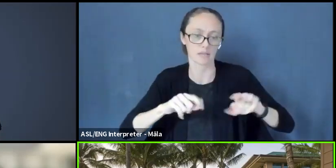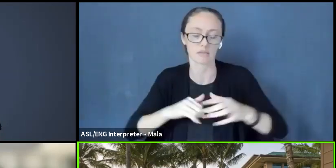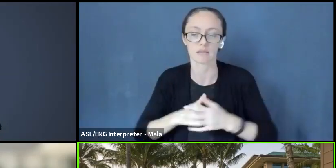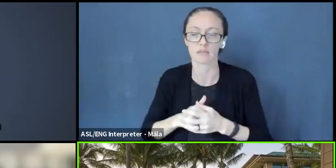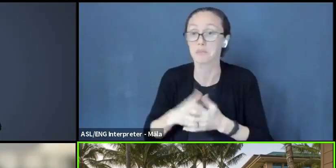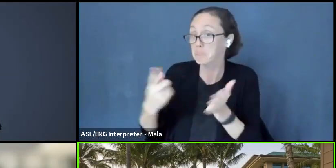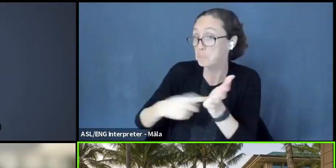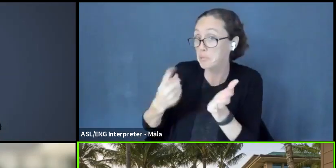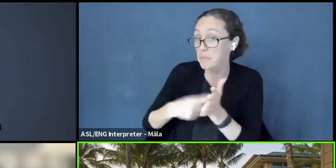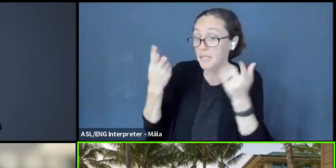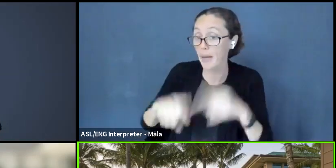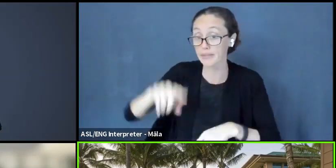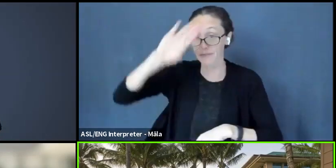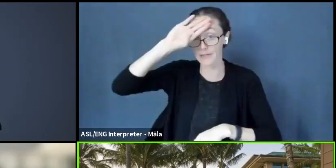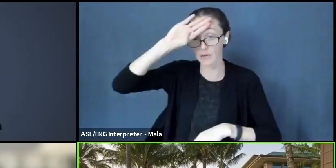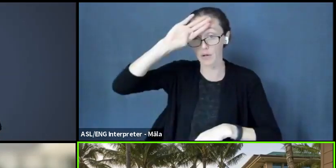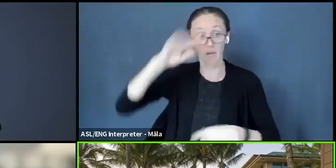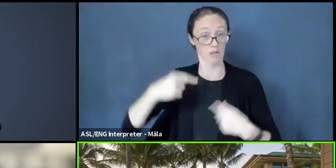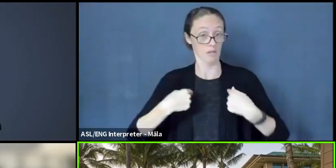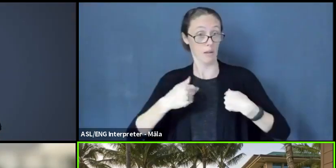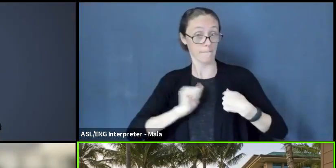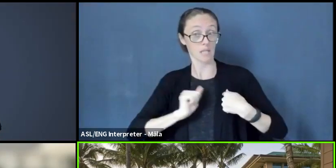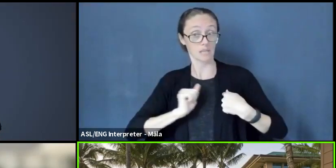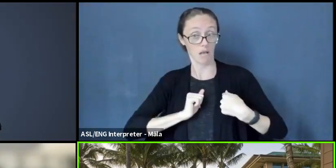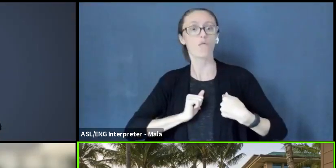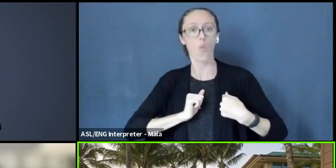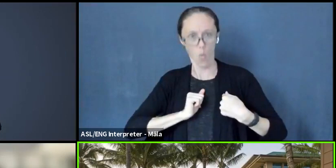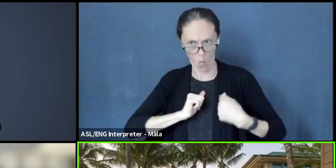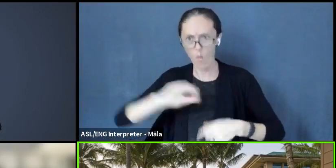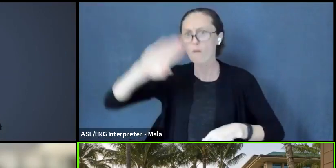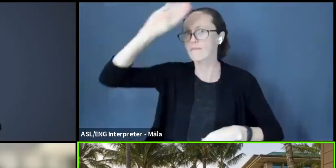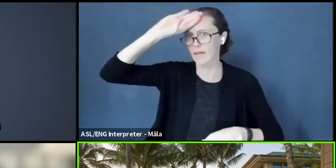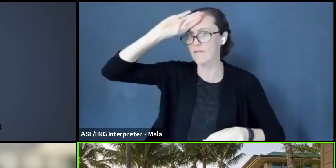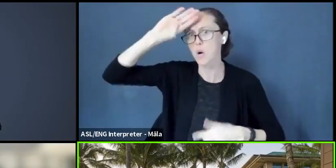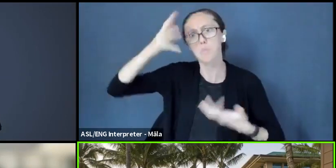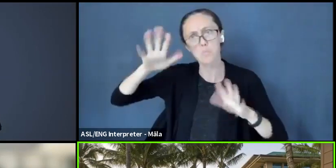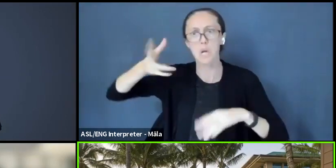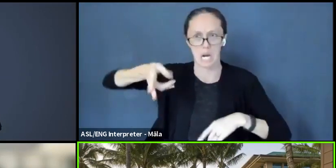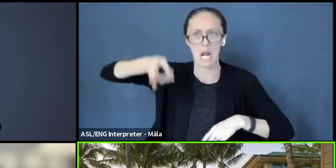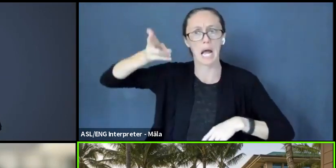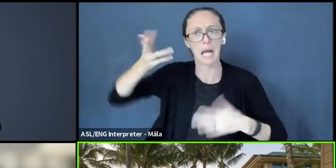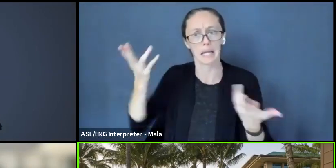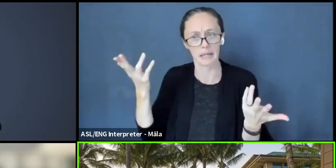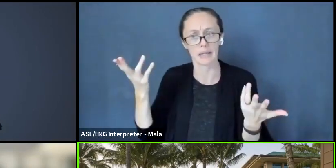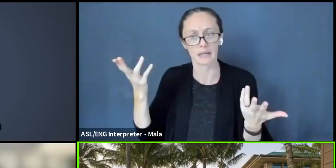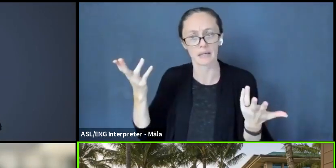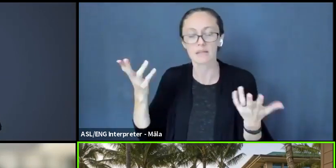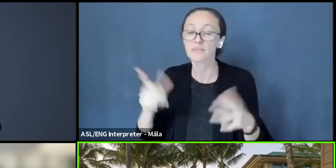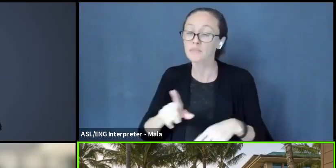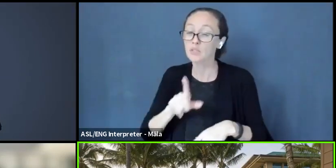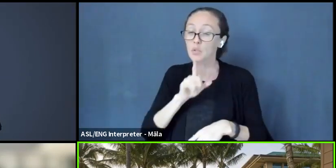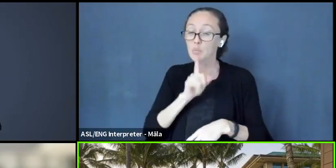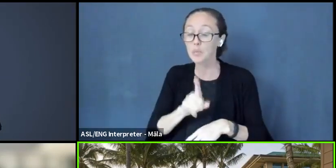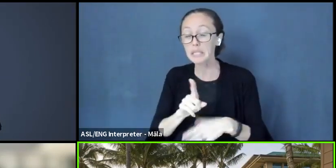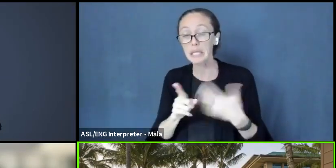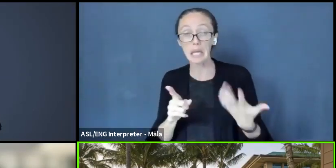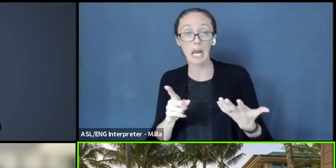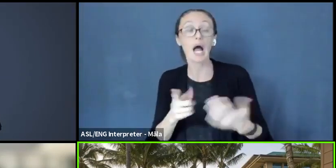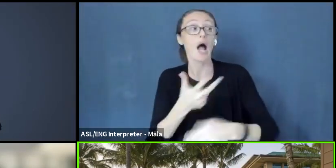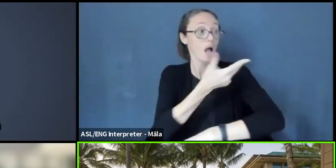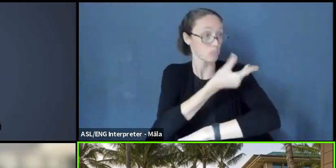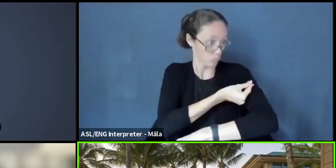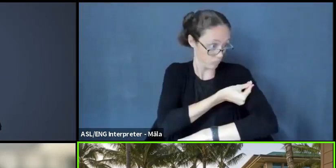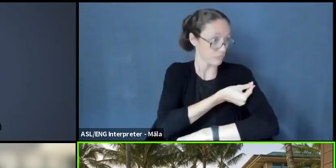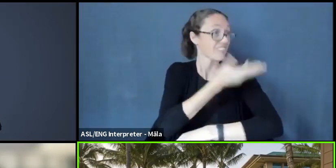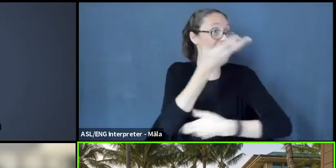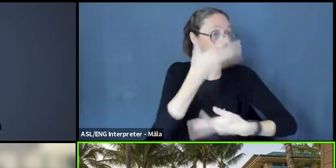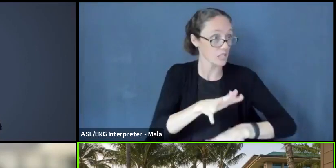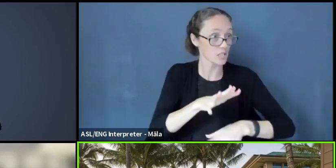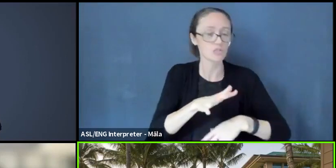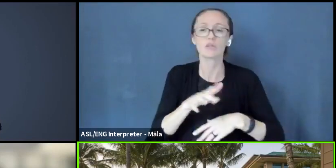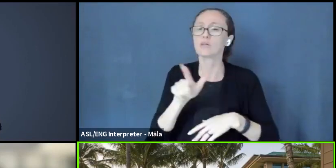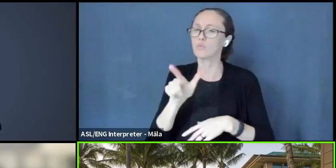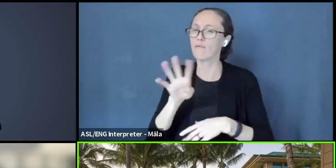I in particular had a pretty high fever that started about 24-hours after I got my dose